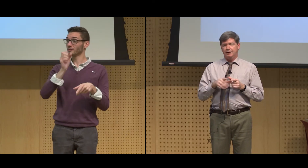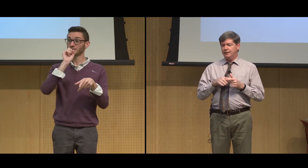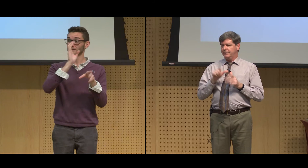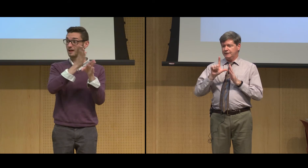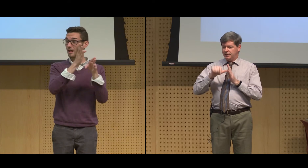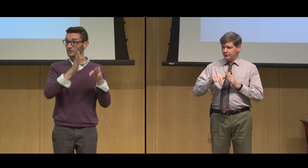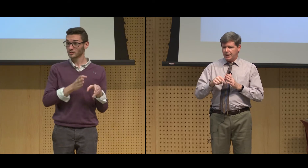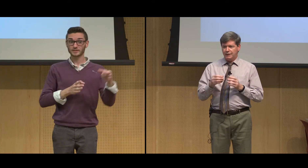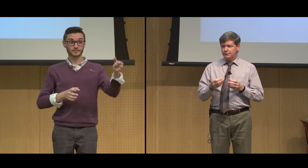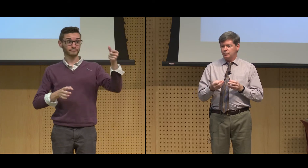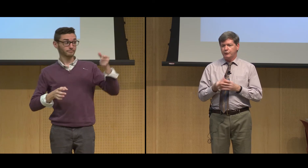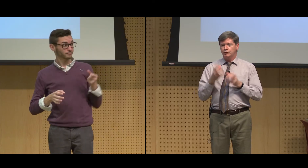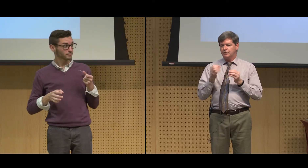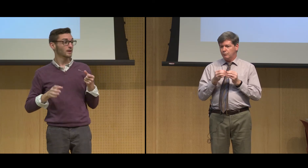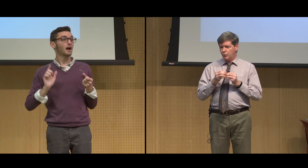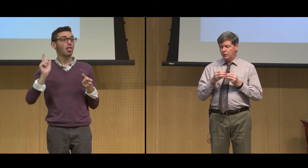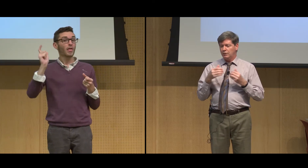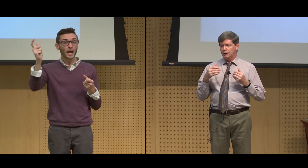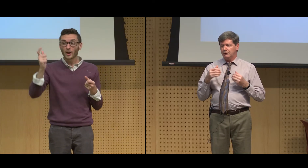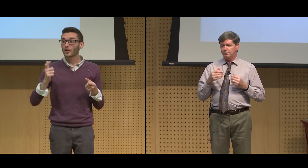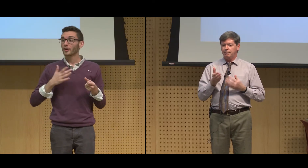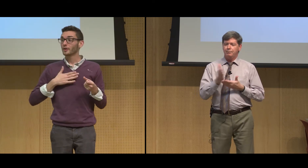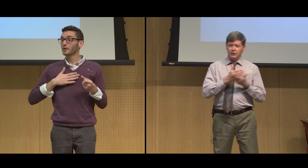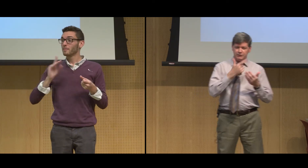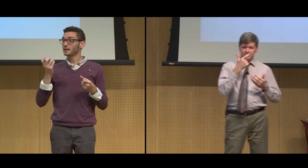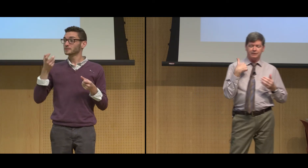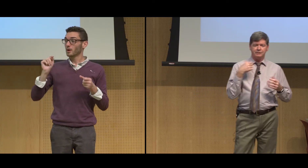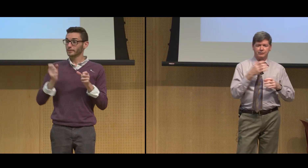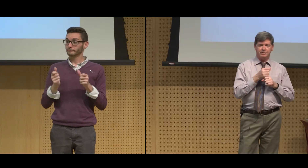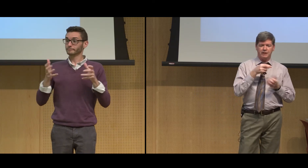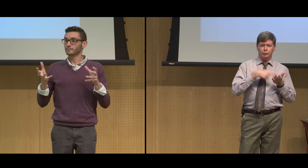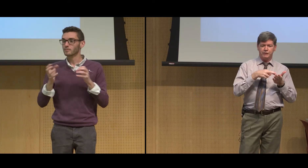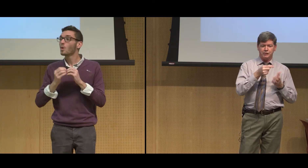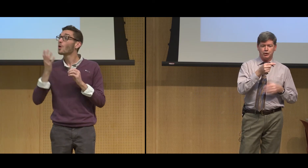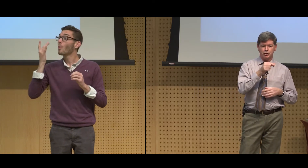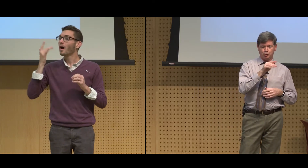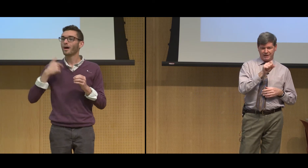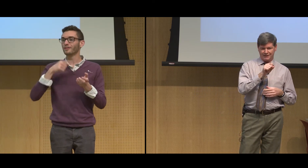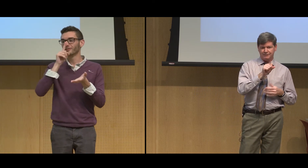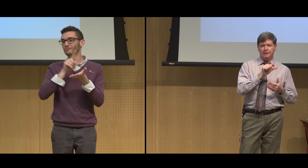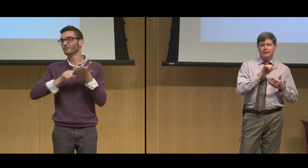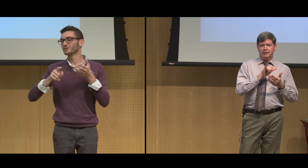and then later on, we grew some more, partly because I was getting research grants,